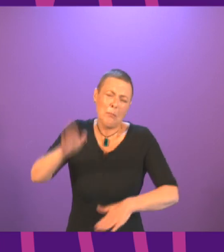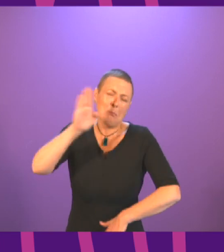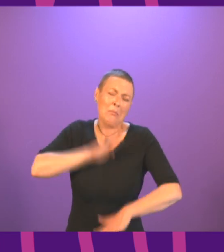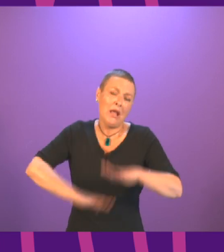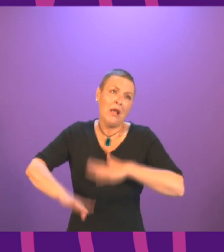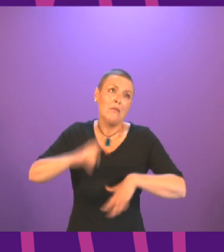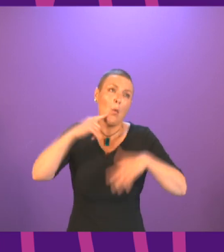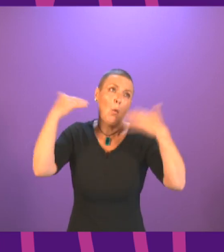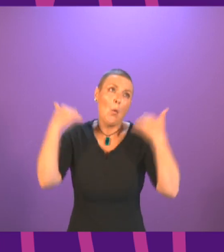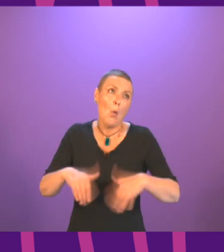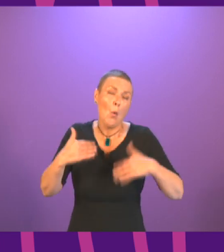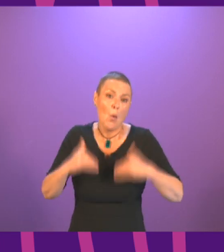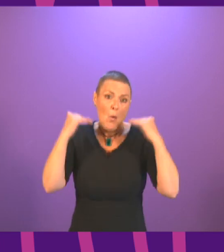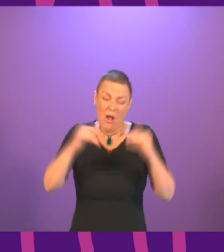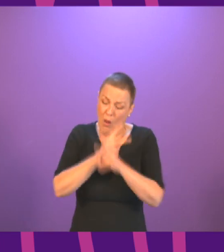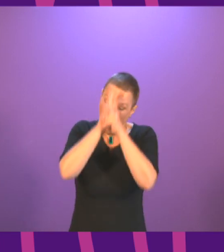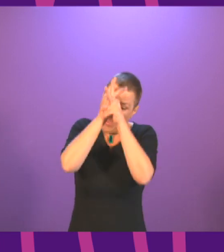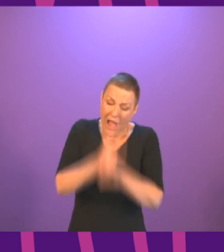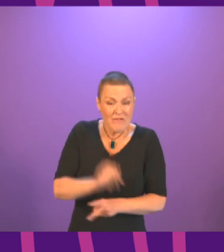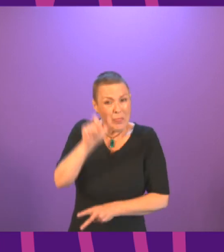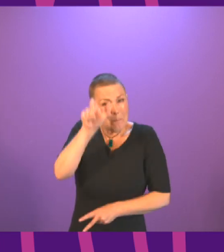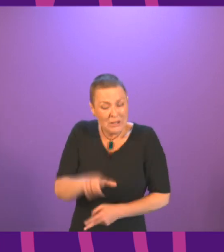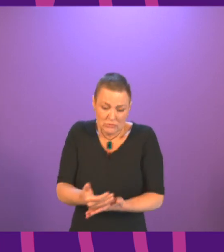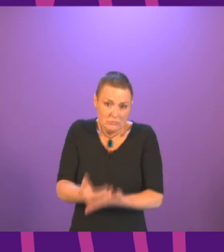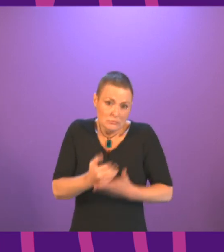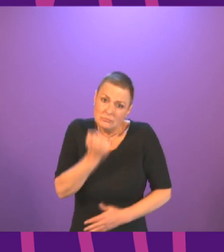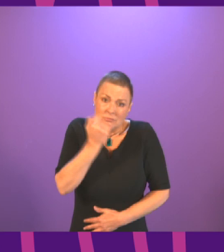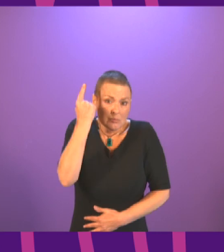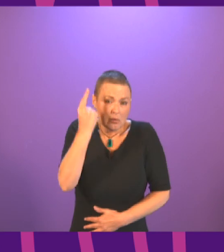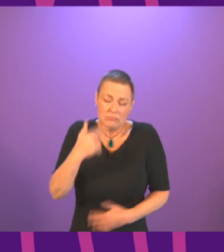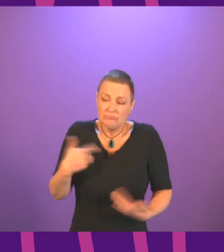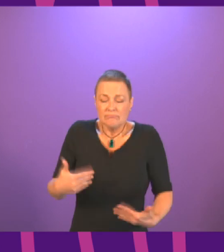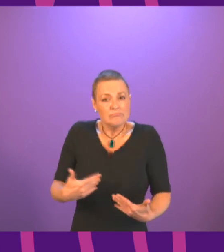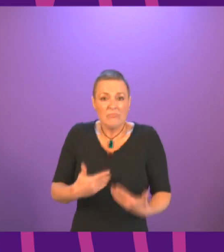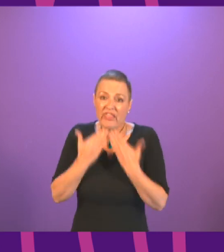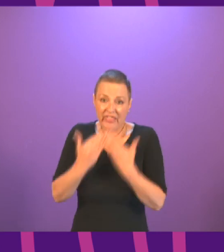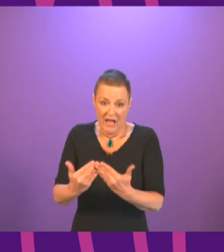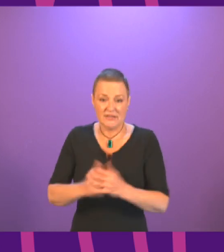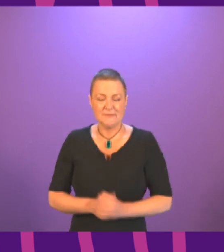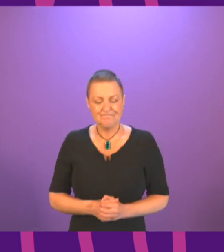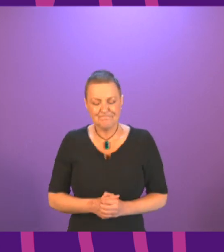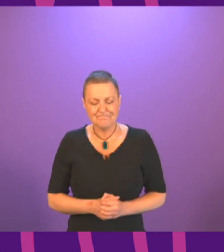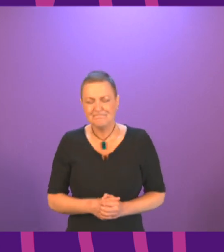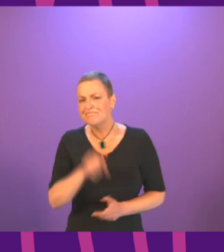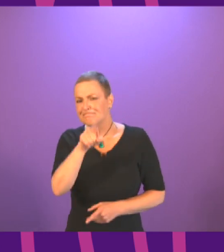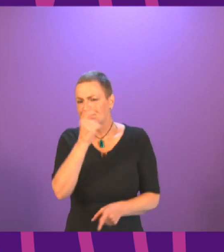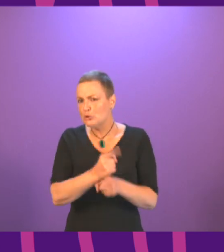above and beyond the call of duty in the interests of patient safety, and they have my grateful thanks for that.